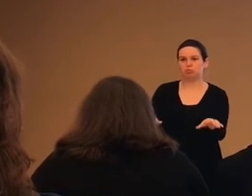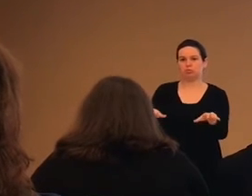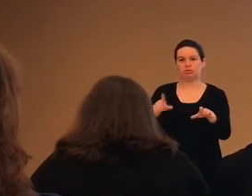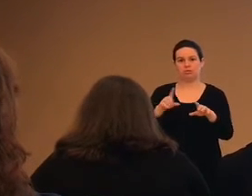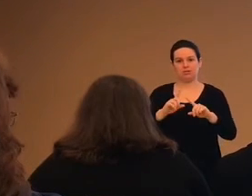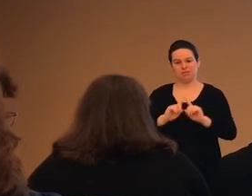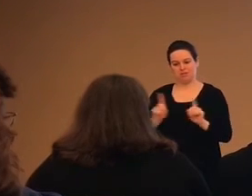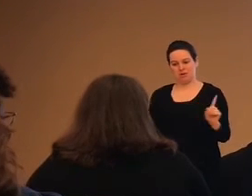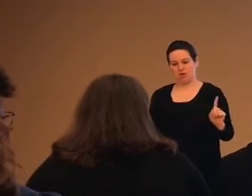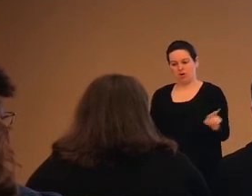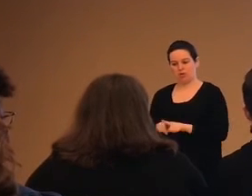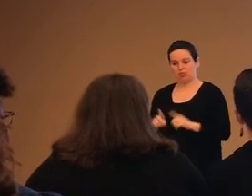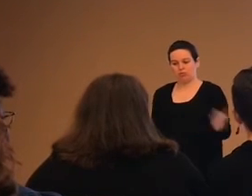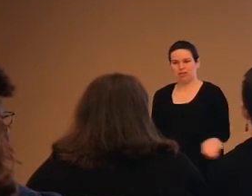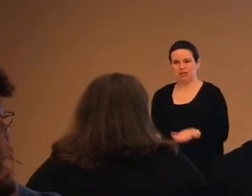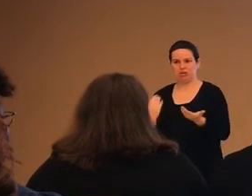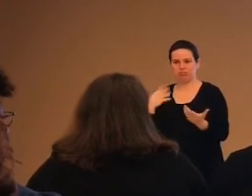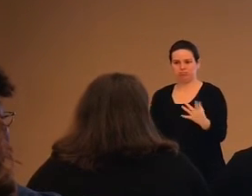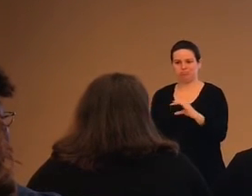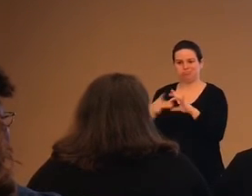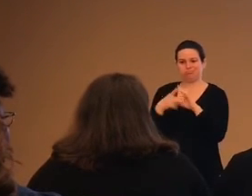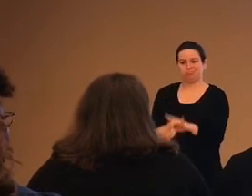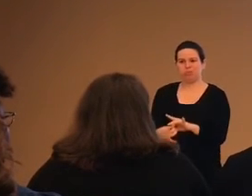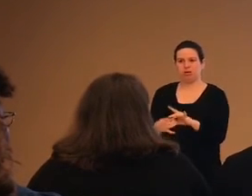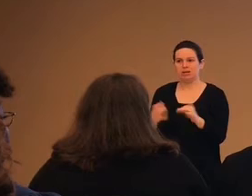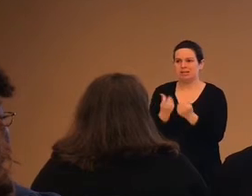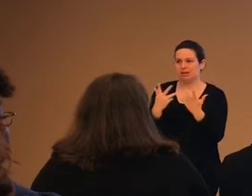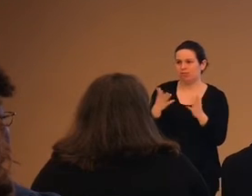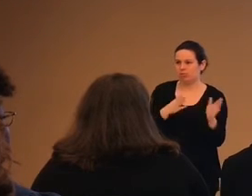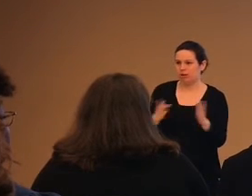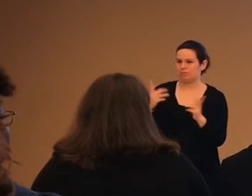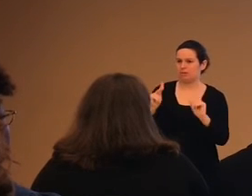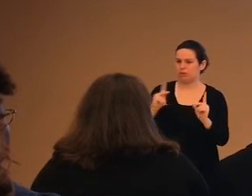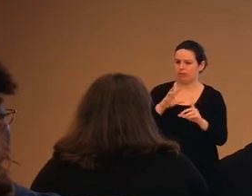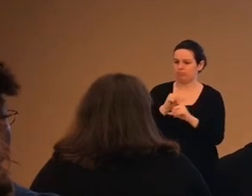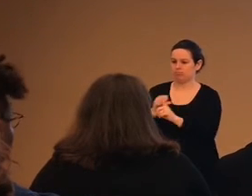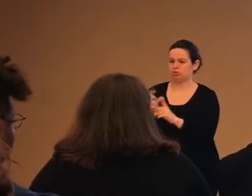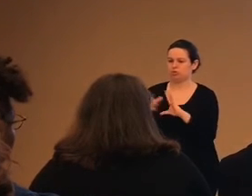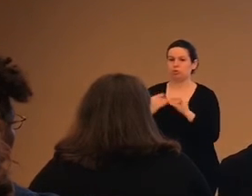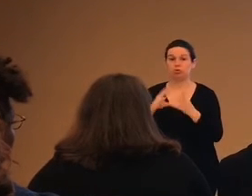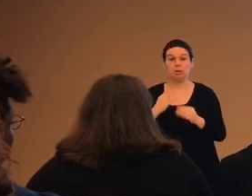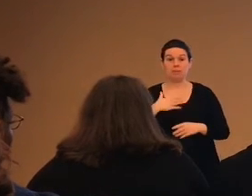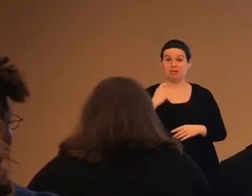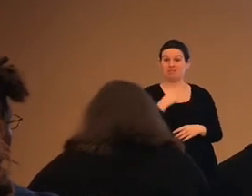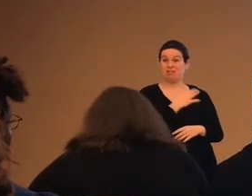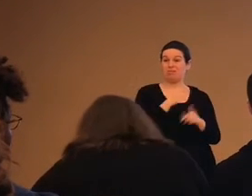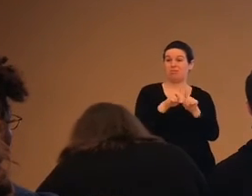That's associated in many ways that people can catch on to the storage my staff also talked about the fact that